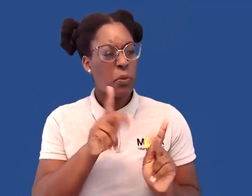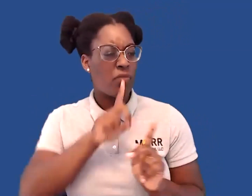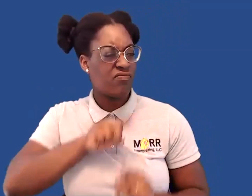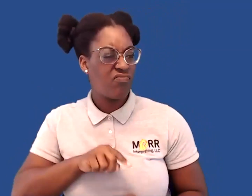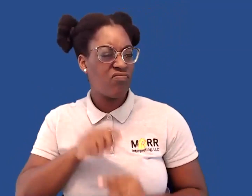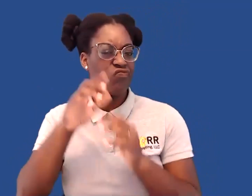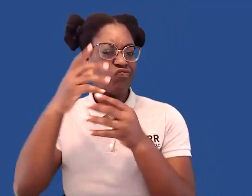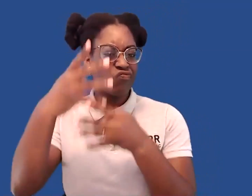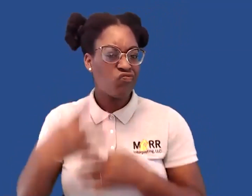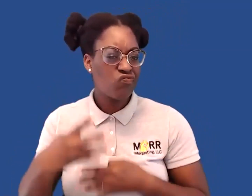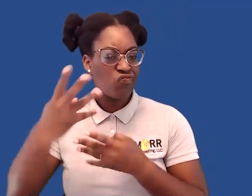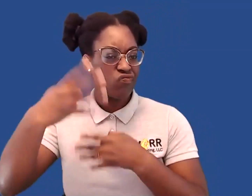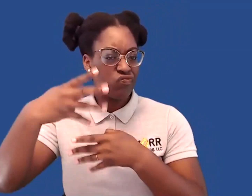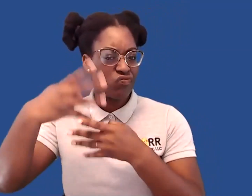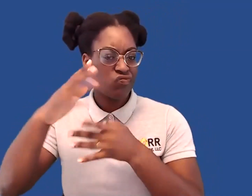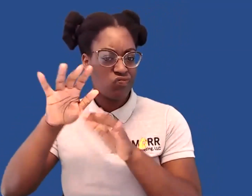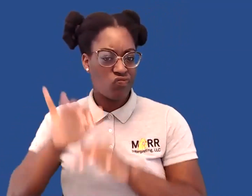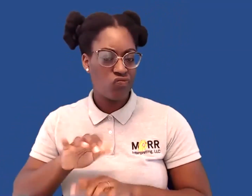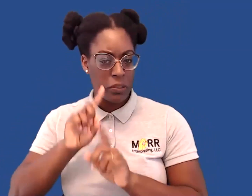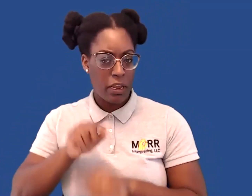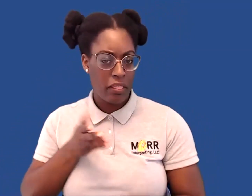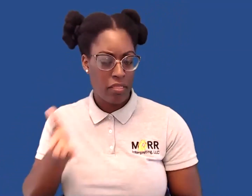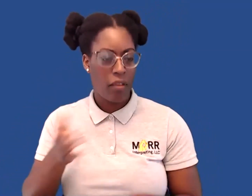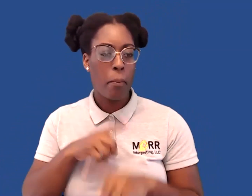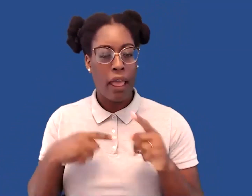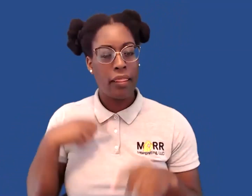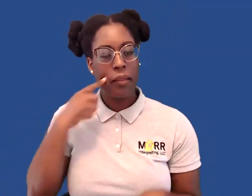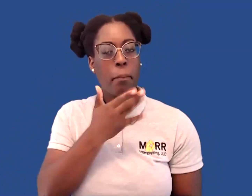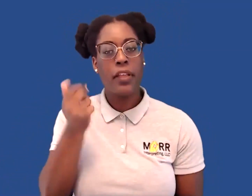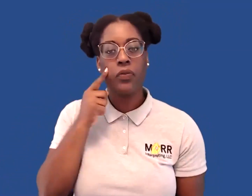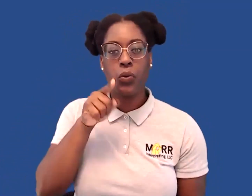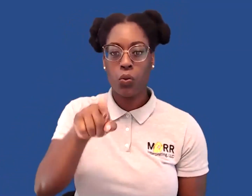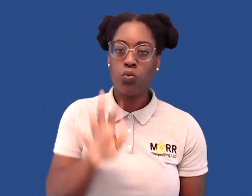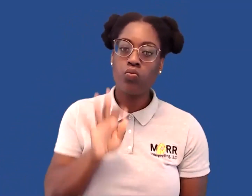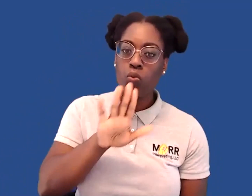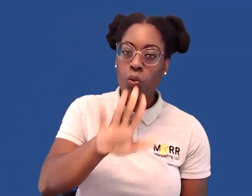I think it would work best if you answer this for them. You go first and then we'll open it up to everyone.